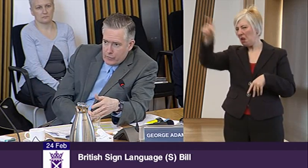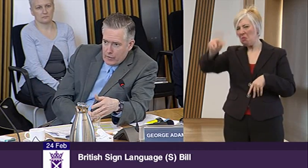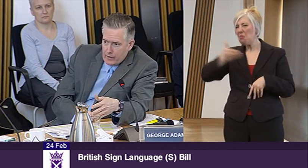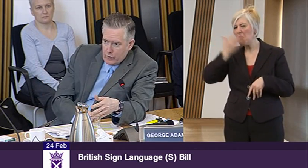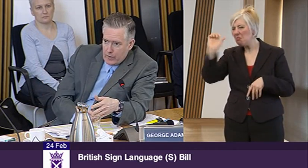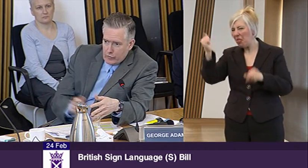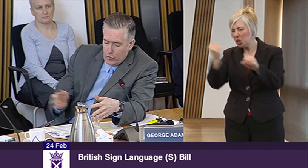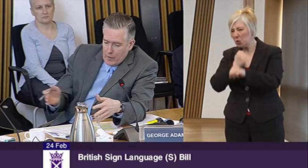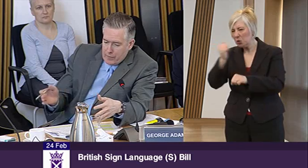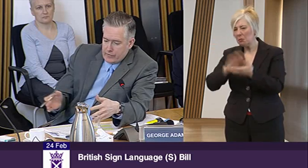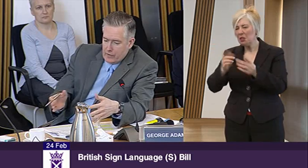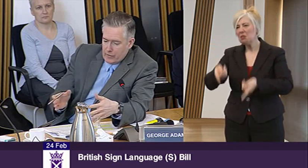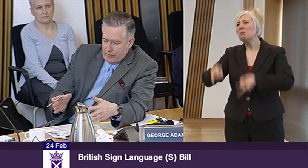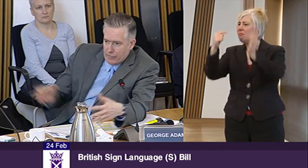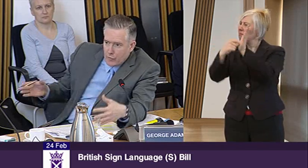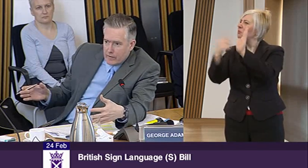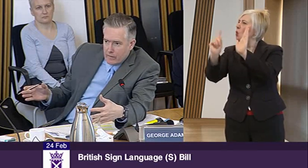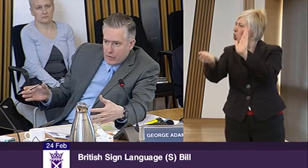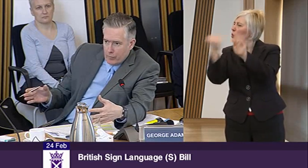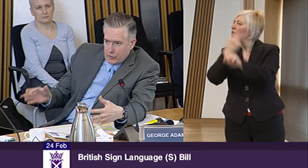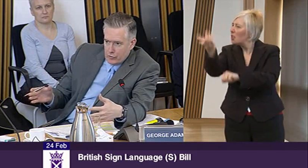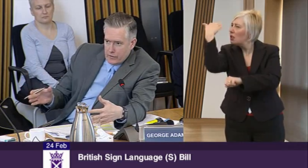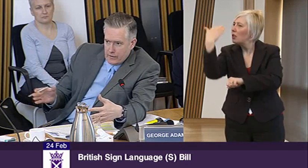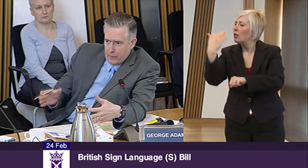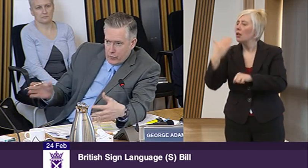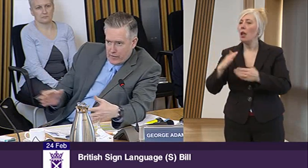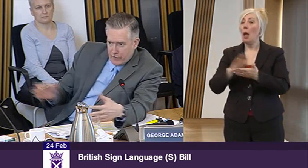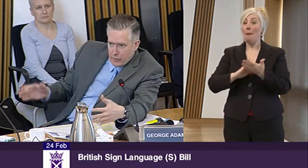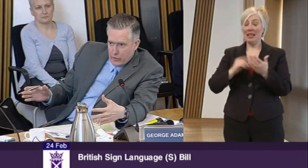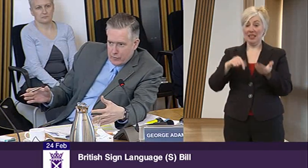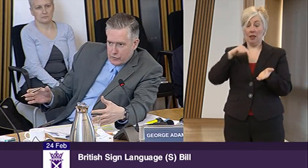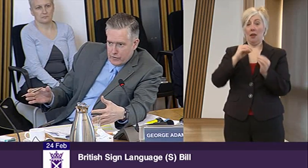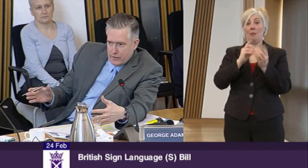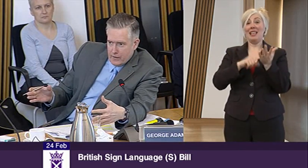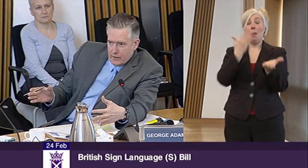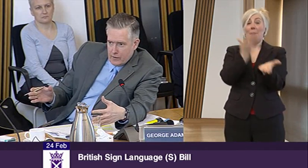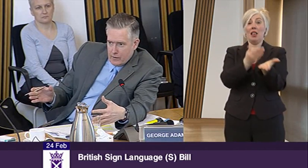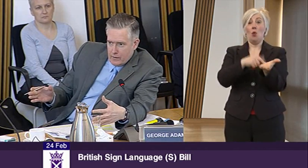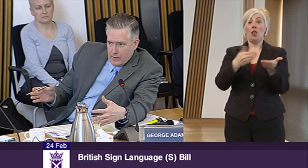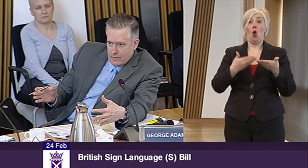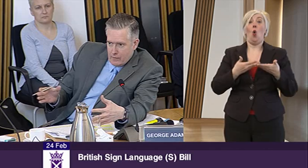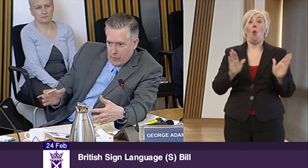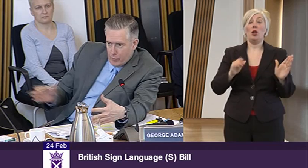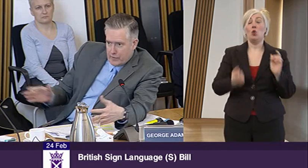would include local authorities. Basically, the bill would give everyone the opportunity